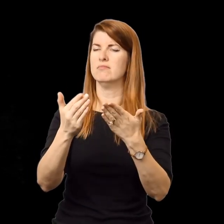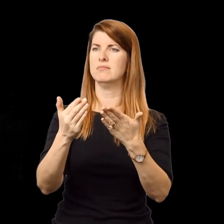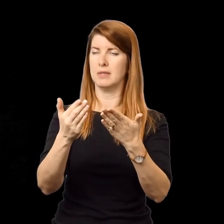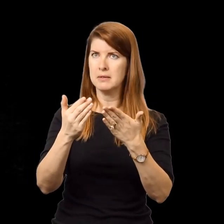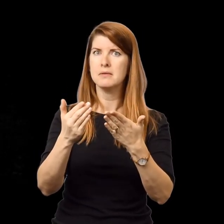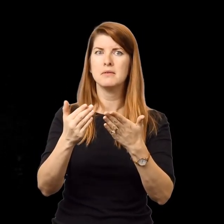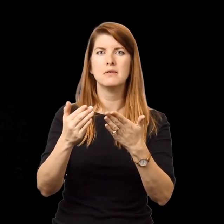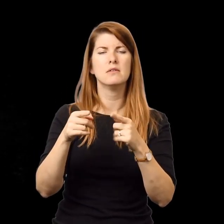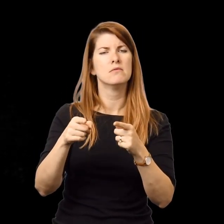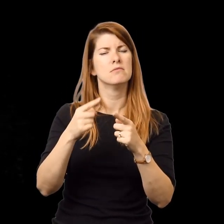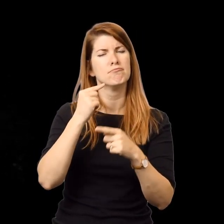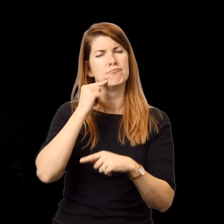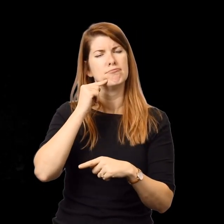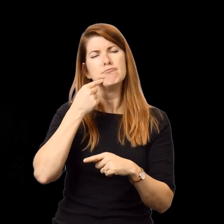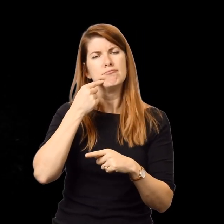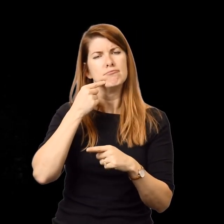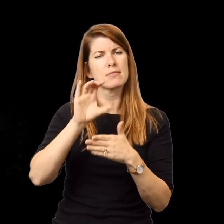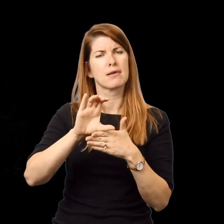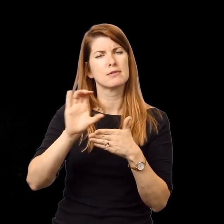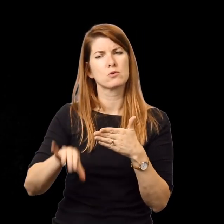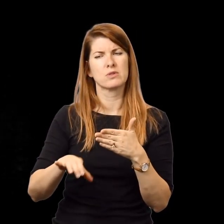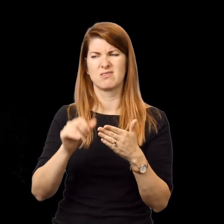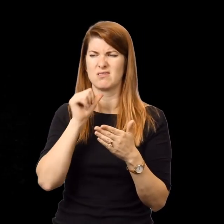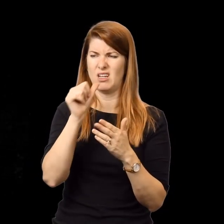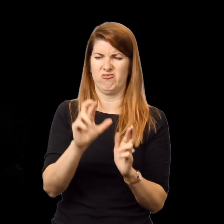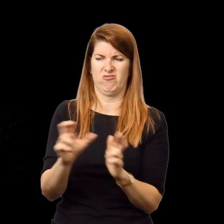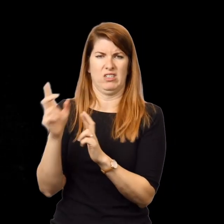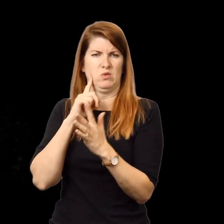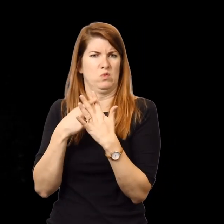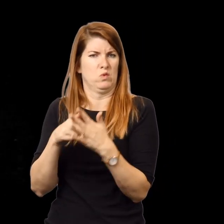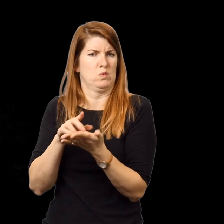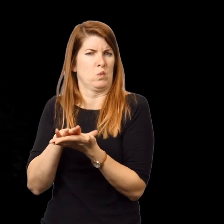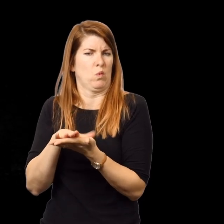And so there are significant consequences about not being school ready,